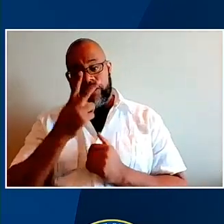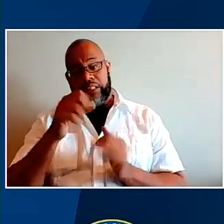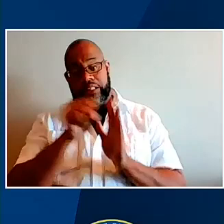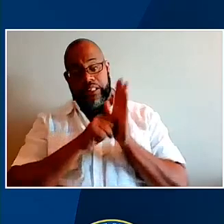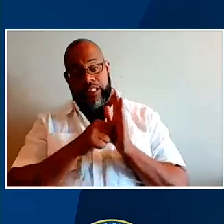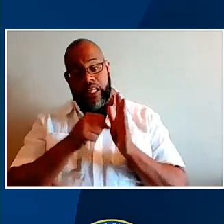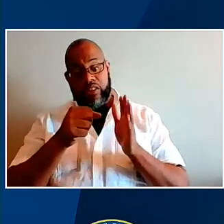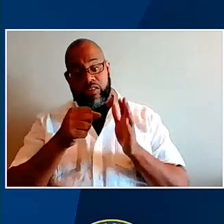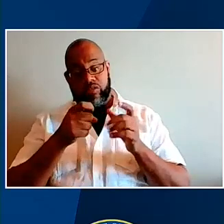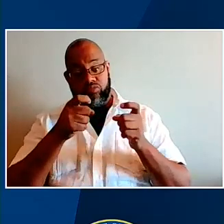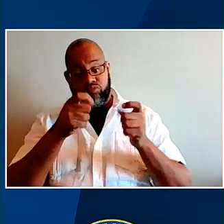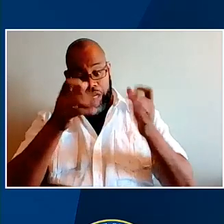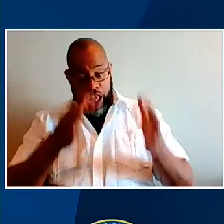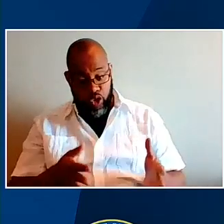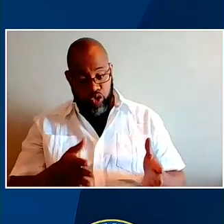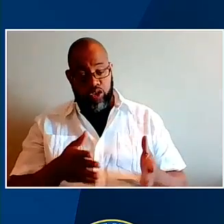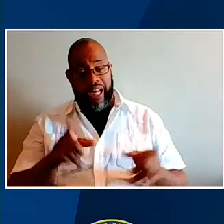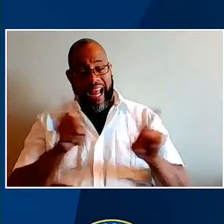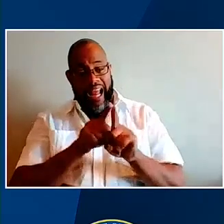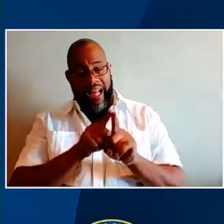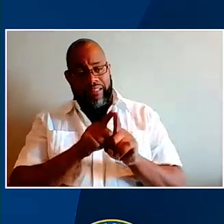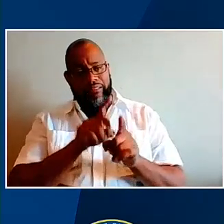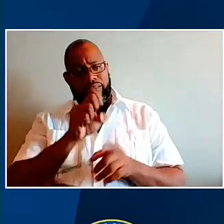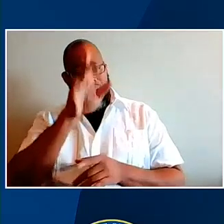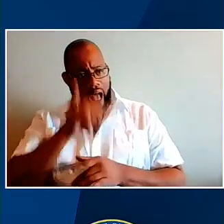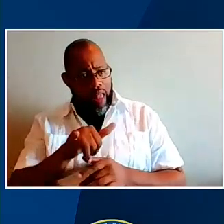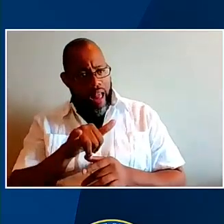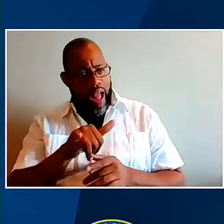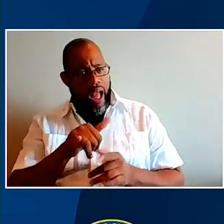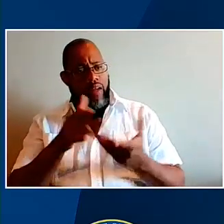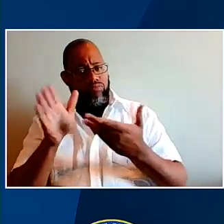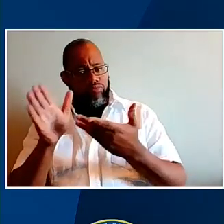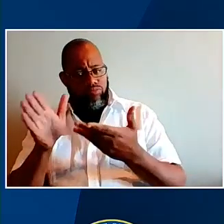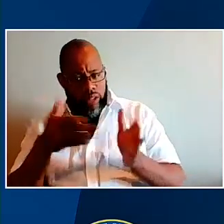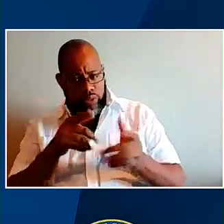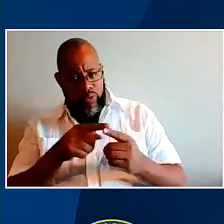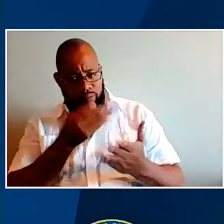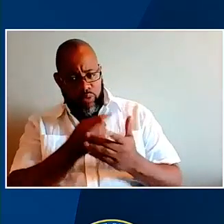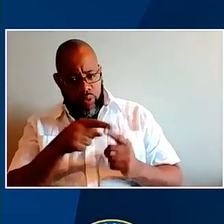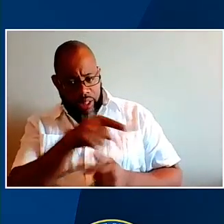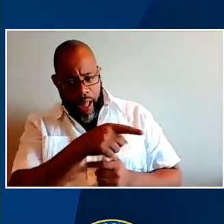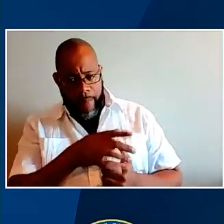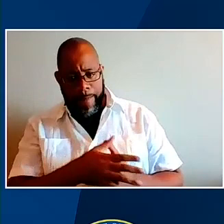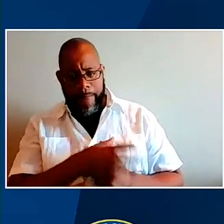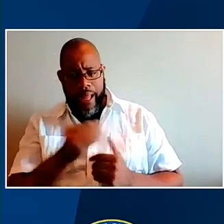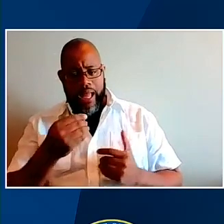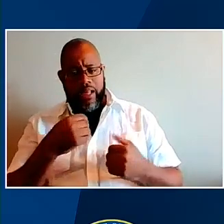allies, attempt to direct funding to them and create as much of a robust authority